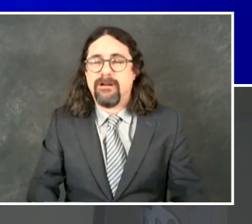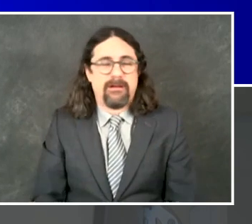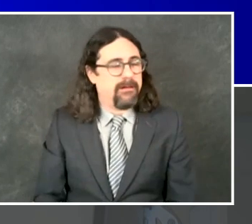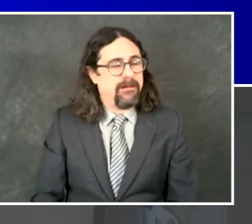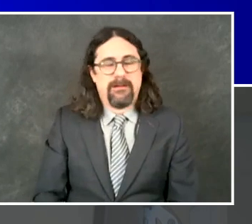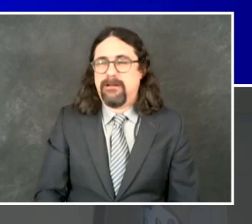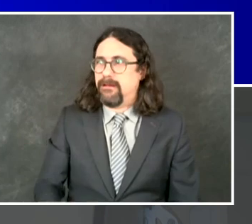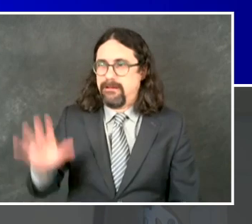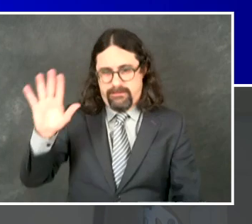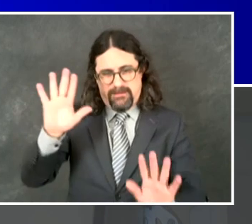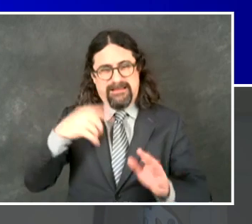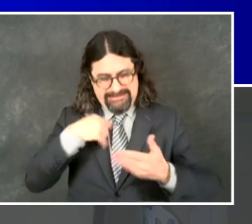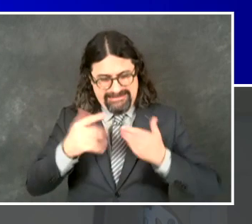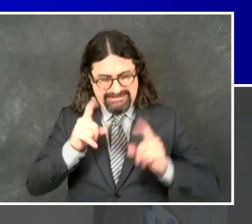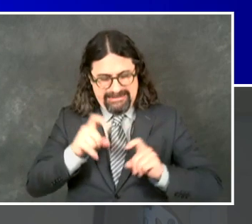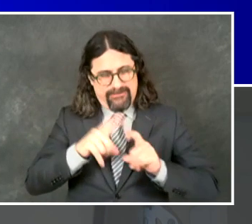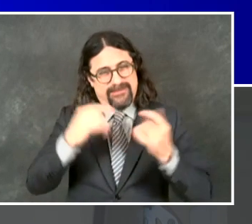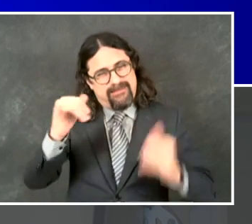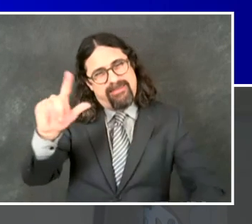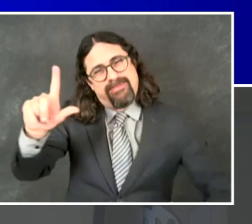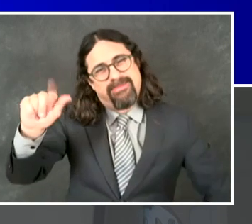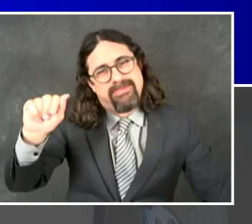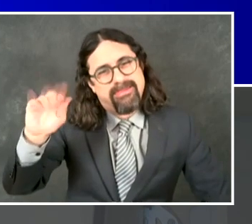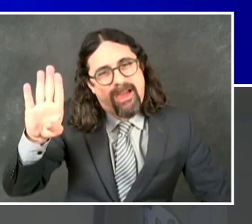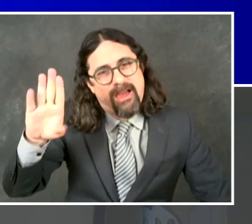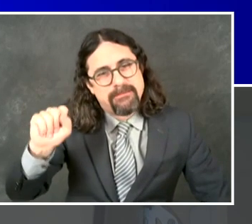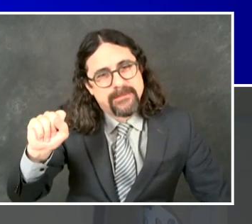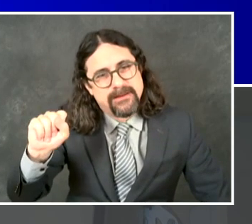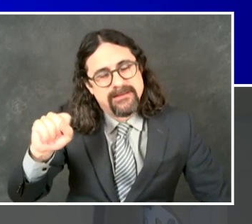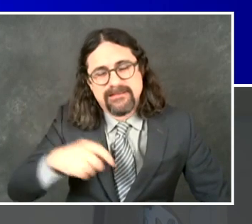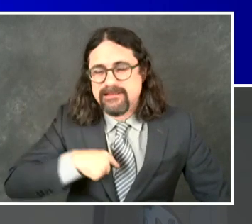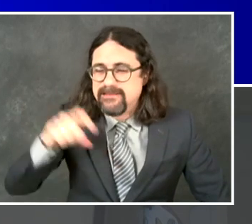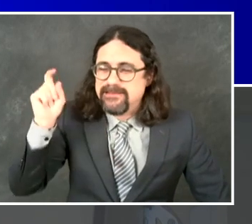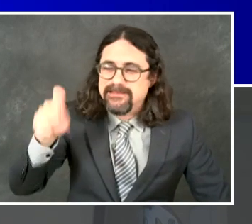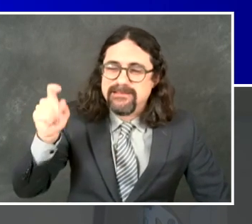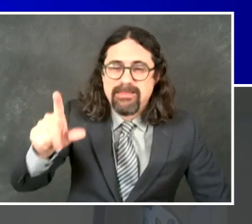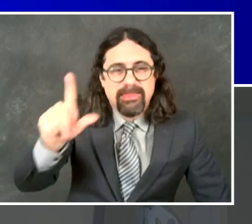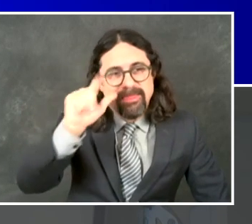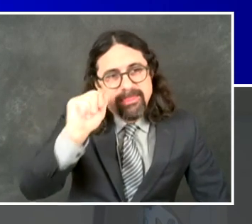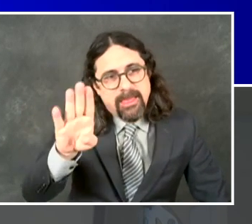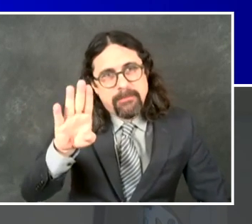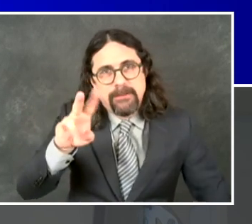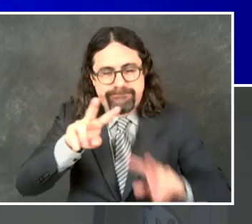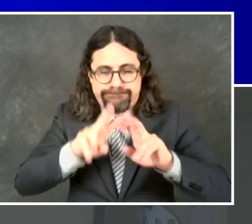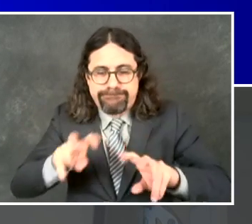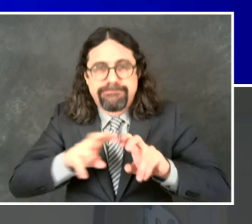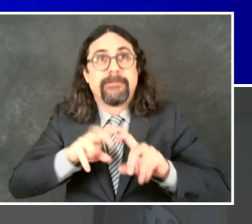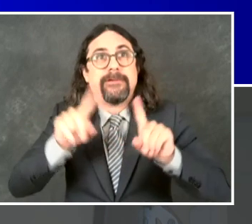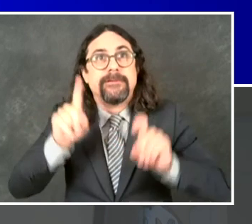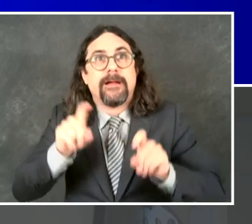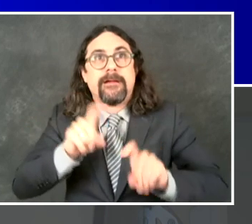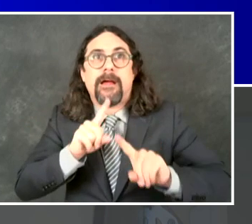CAPACITY, WE CAN HEL NPEWOR YKERS AND ALL OF THE COUNTRY. WE NEED THE SUPPLIES THAT GO TO THOSE LABS TO